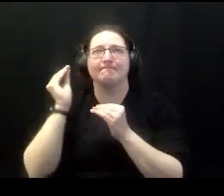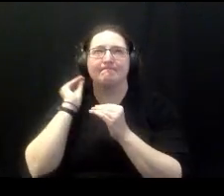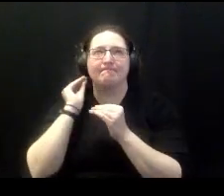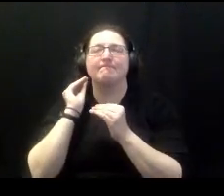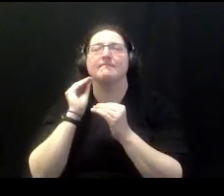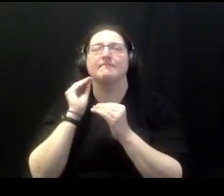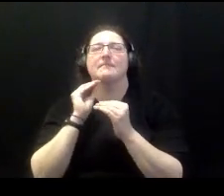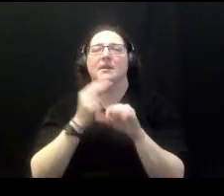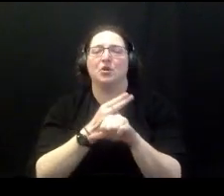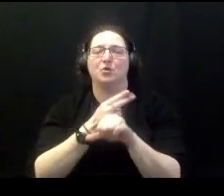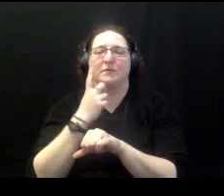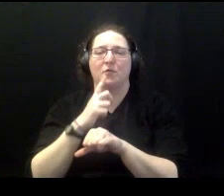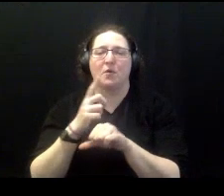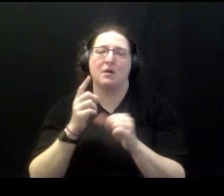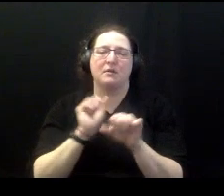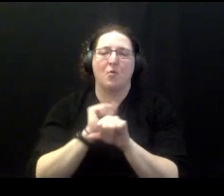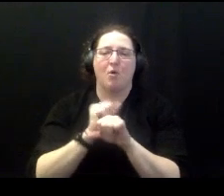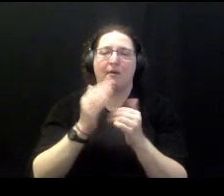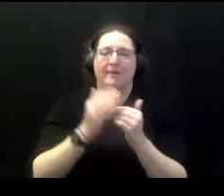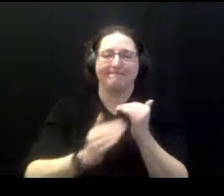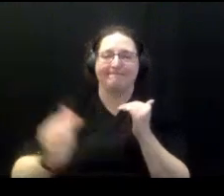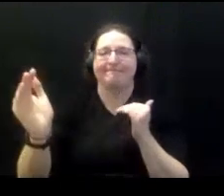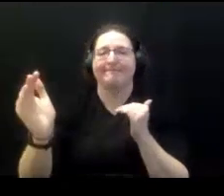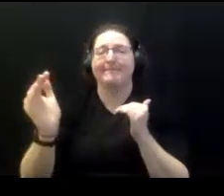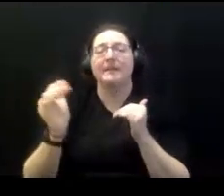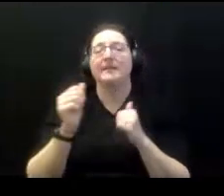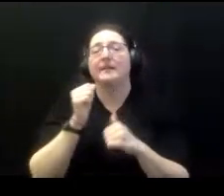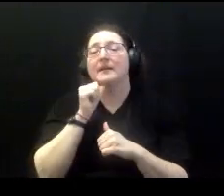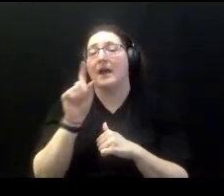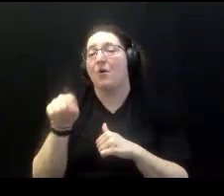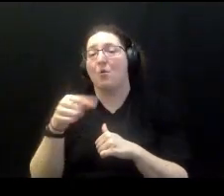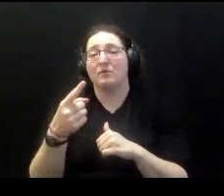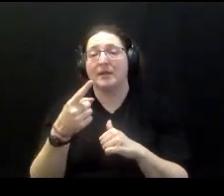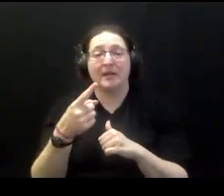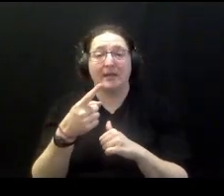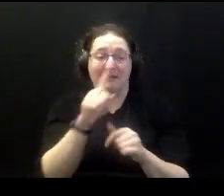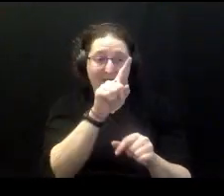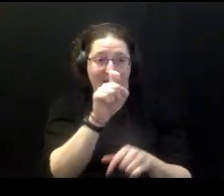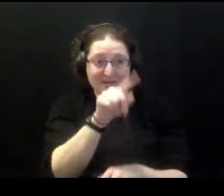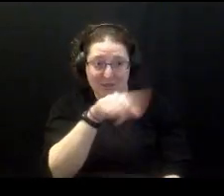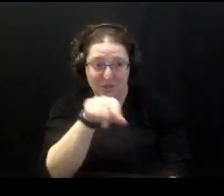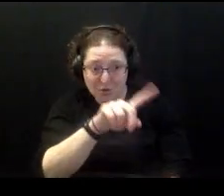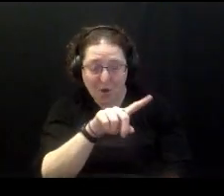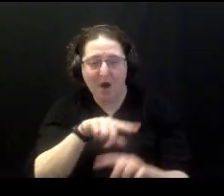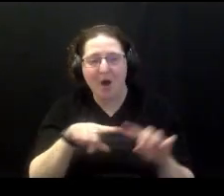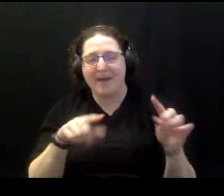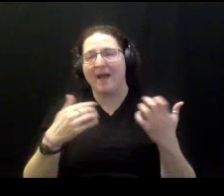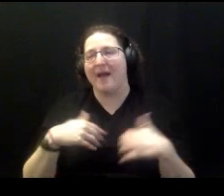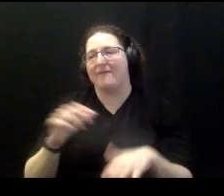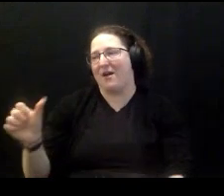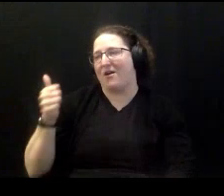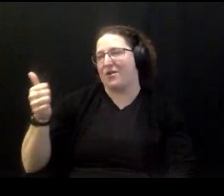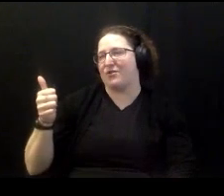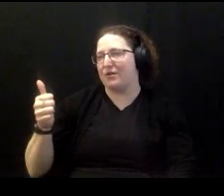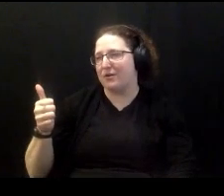We are not only engaging all of you today, we have some other sessions scheduled to